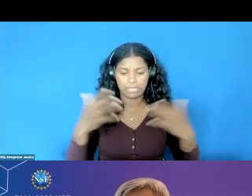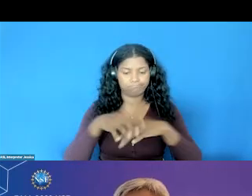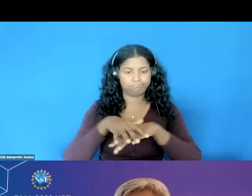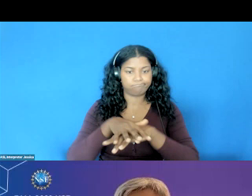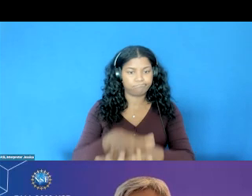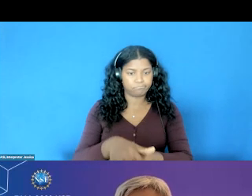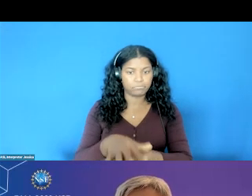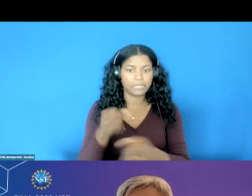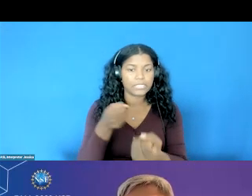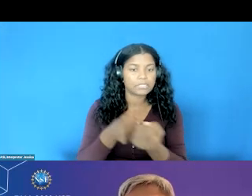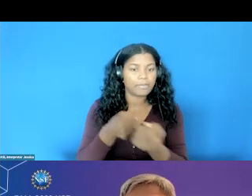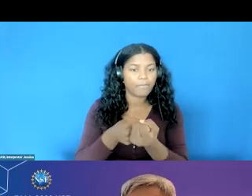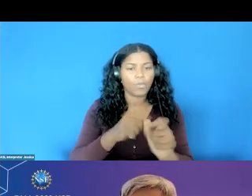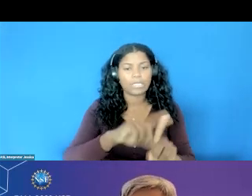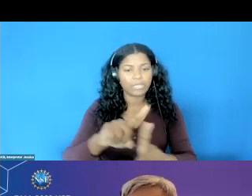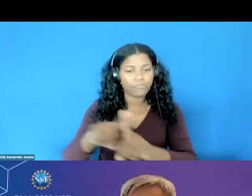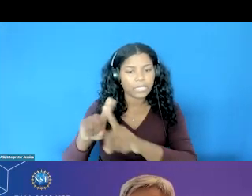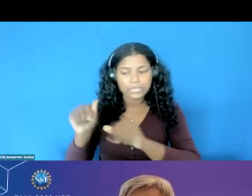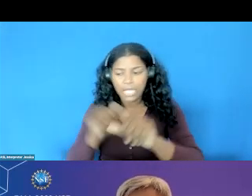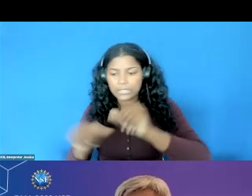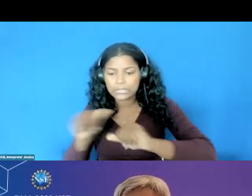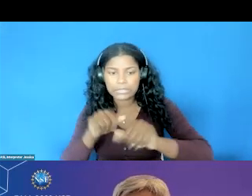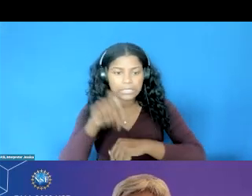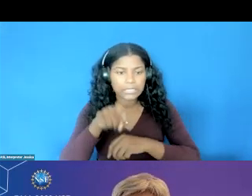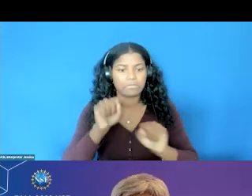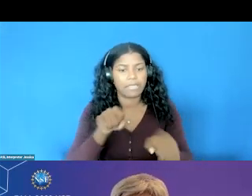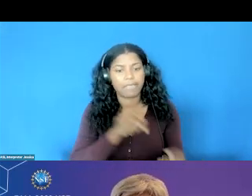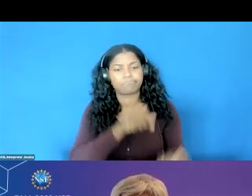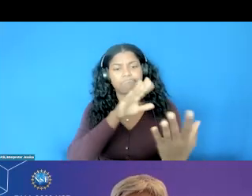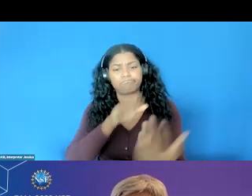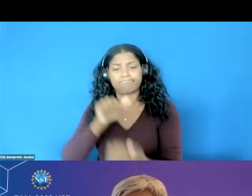and cross-disciplinary science that's needed to address grand challenges in biology.